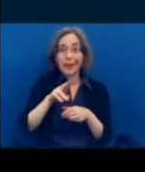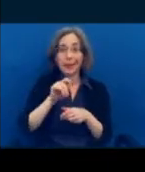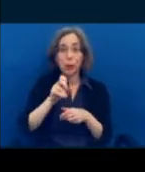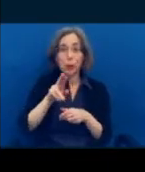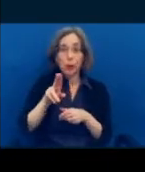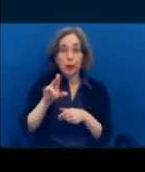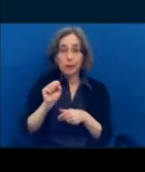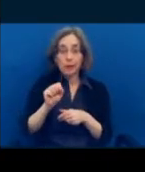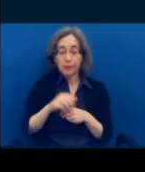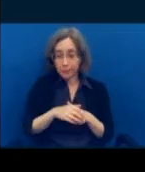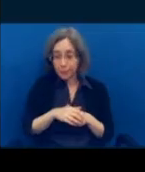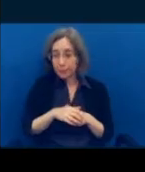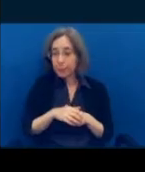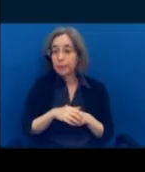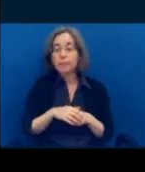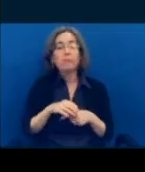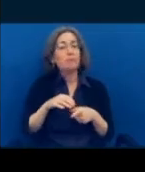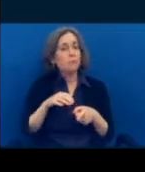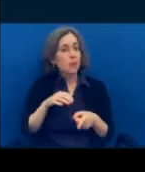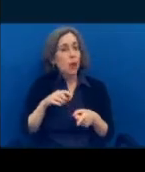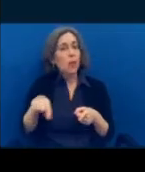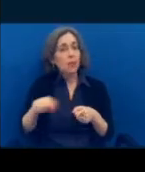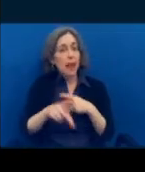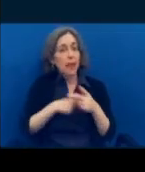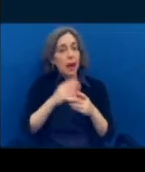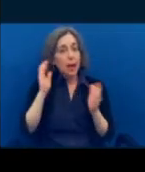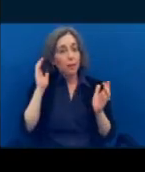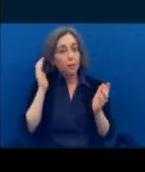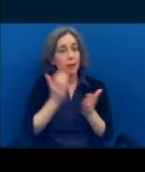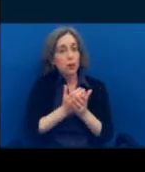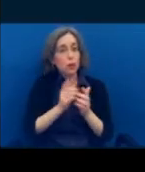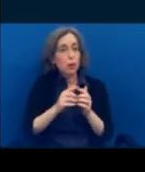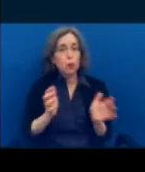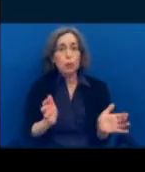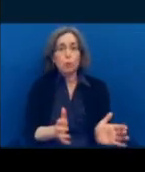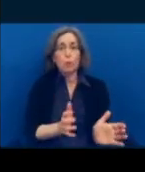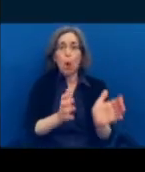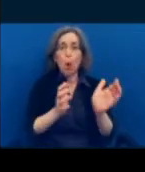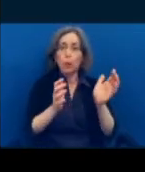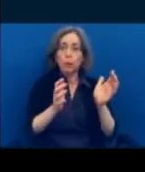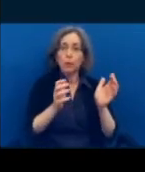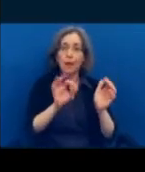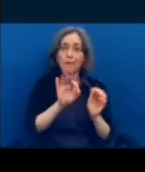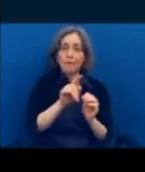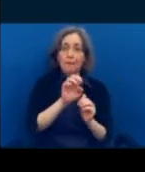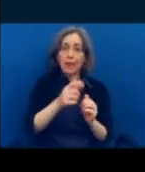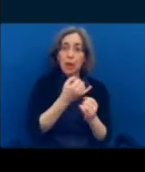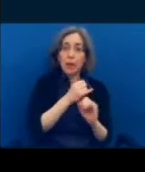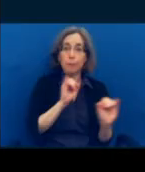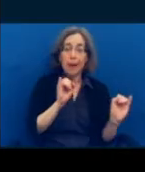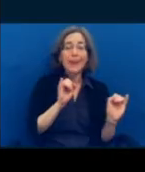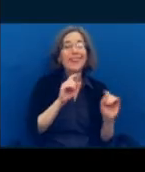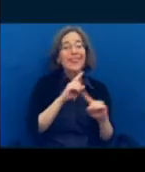PRESENTS FETAL INDEPENDENCE DID SO AT THE EXPENSE OF MATERNAL EMBODIMENT.